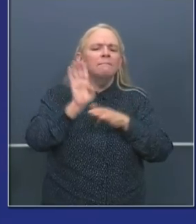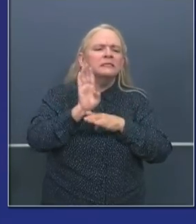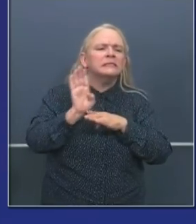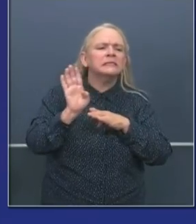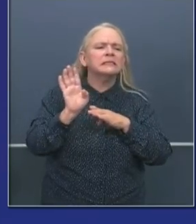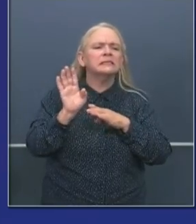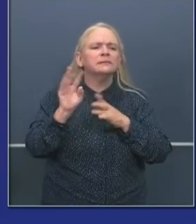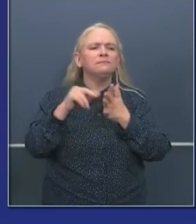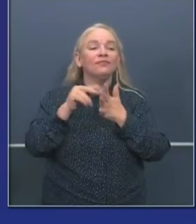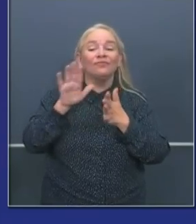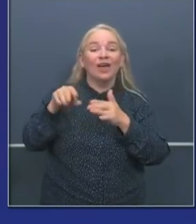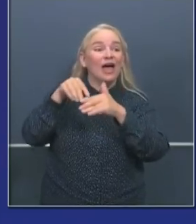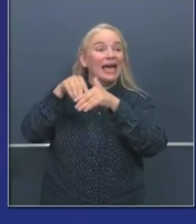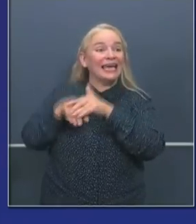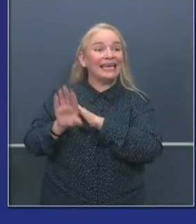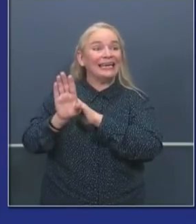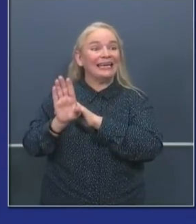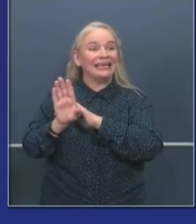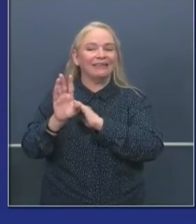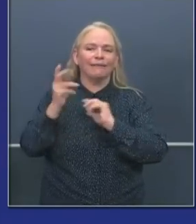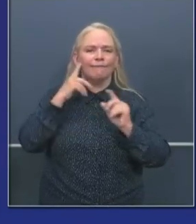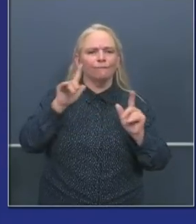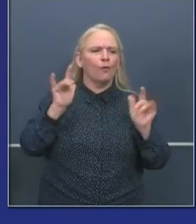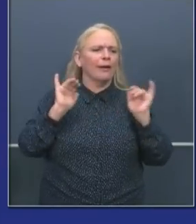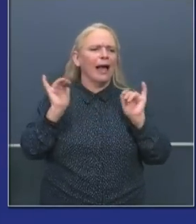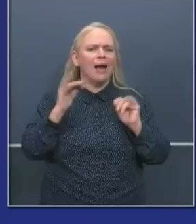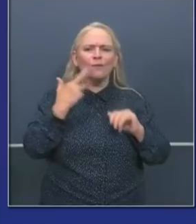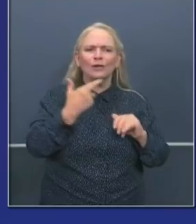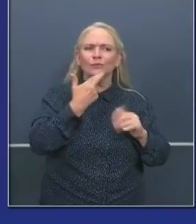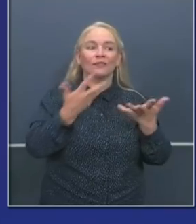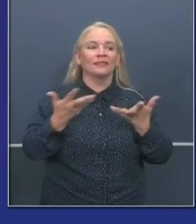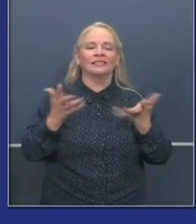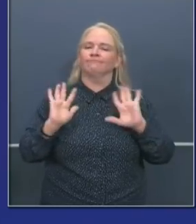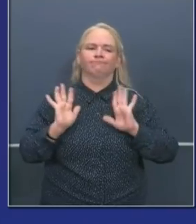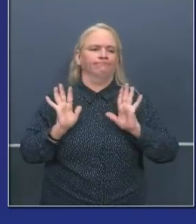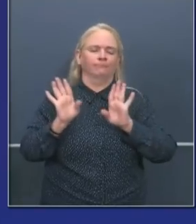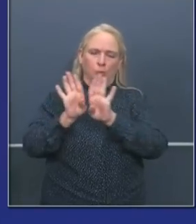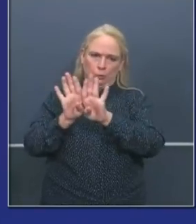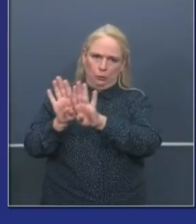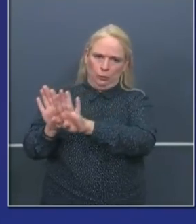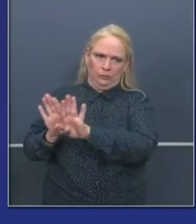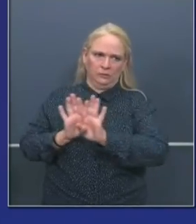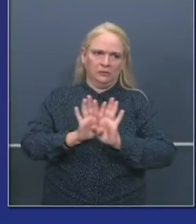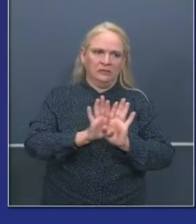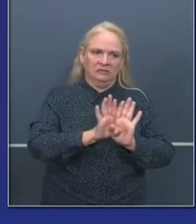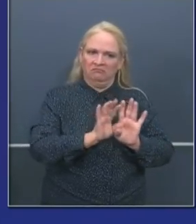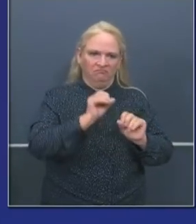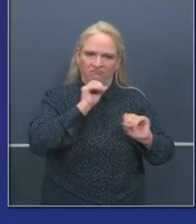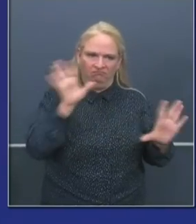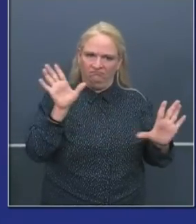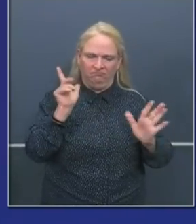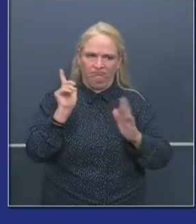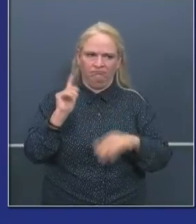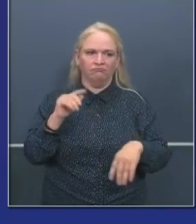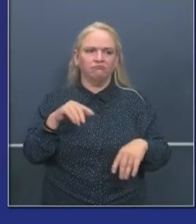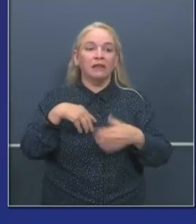REFER TO AS MSA. WHAT WE HAVE CERTAIN ACTIVITIES WITHIN SECTORS AND BUSINESSES, INDOOR ACTIVITIES IS WHERE